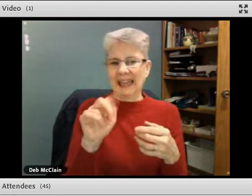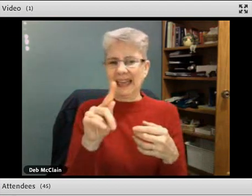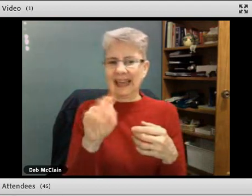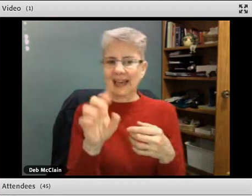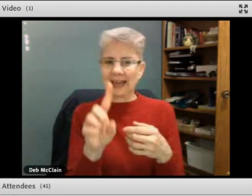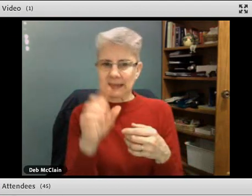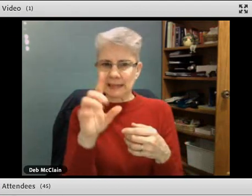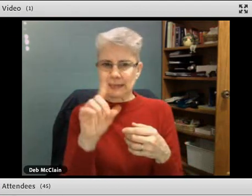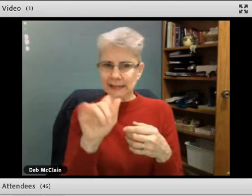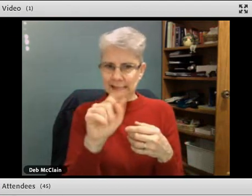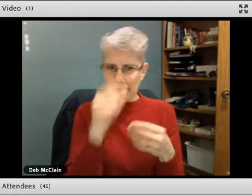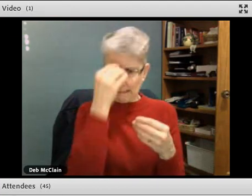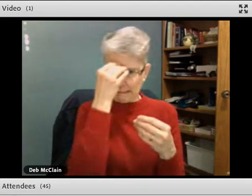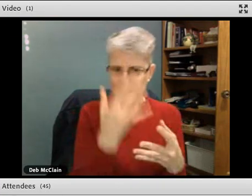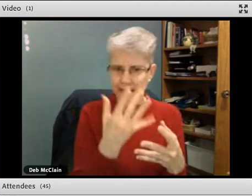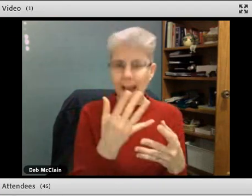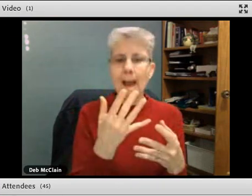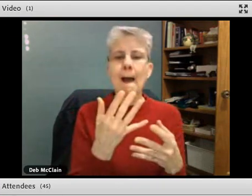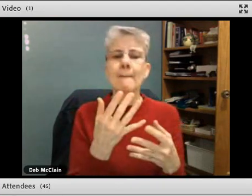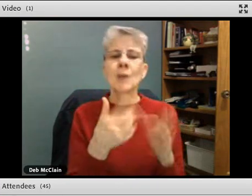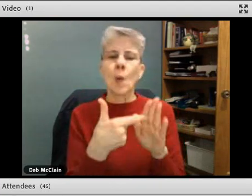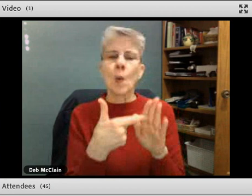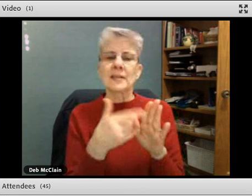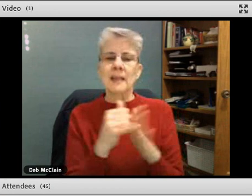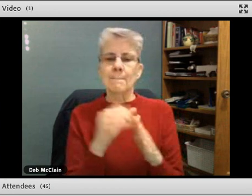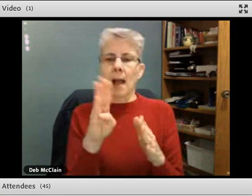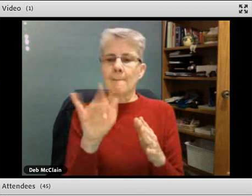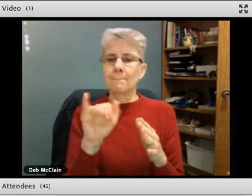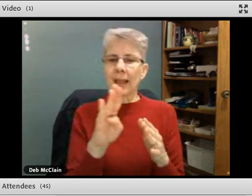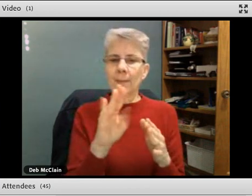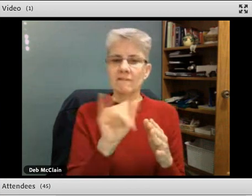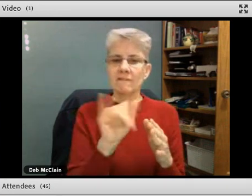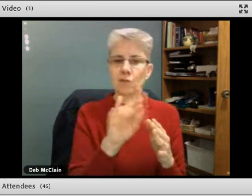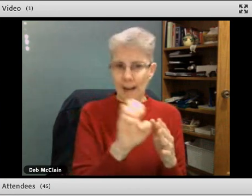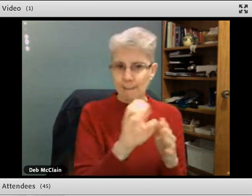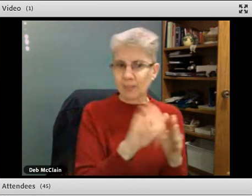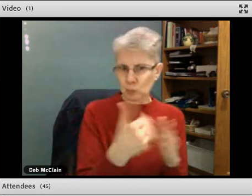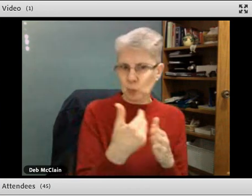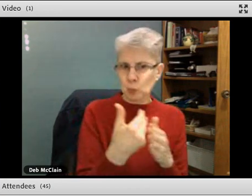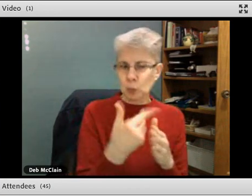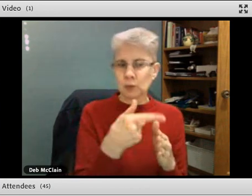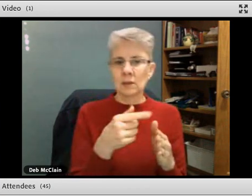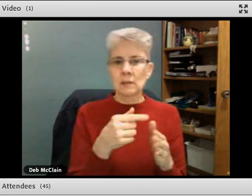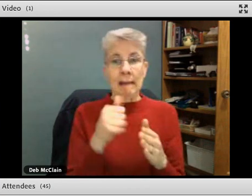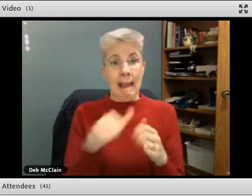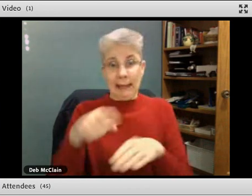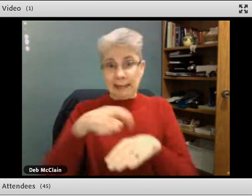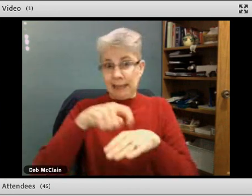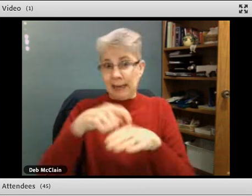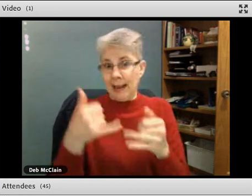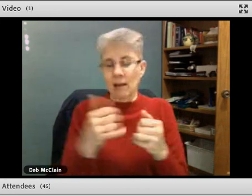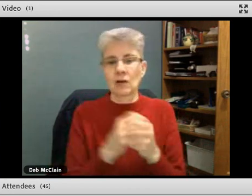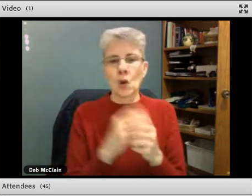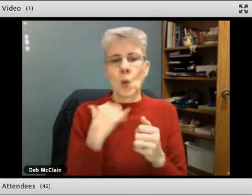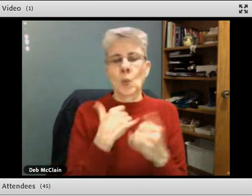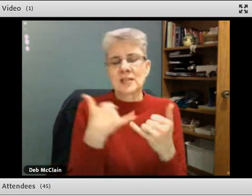being represented by BIBFRAME any day now, we're still going to have a lot of MARC data to work with.